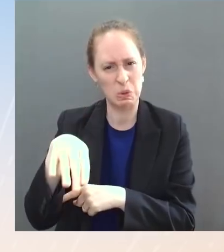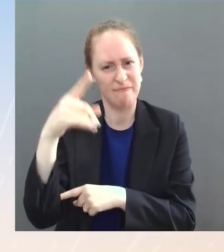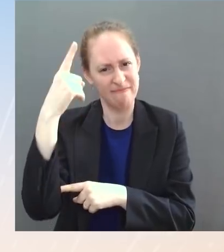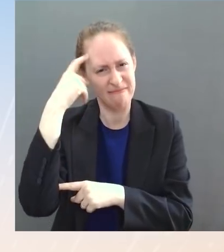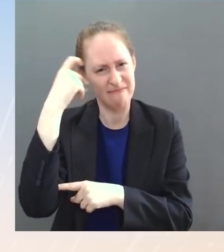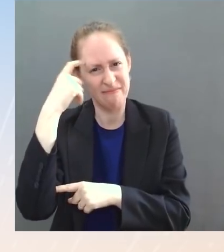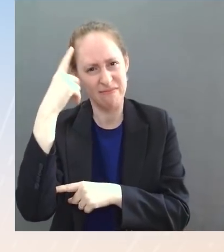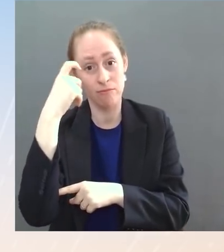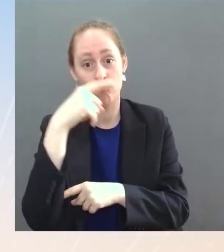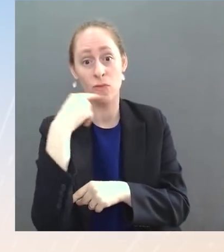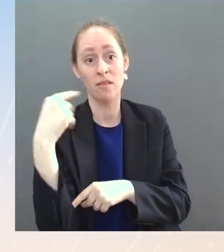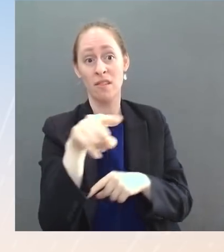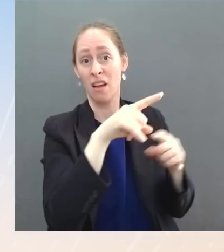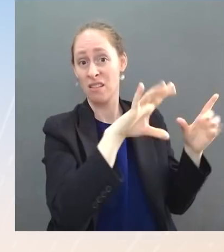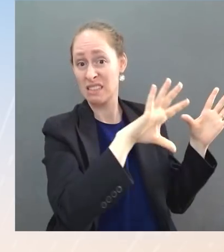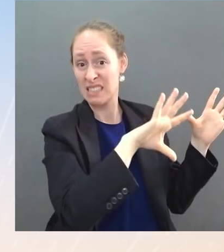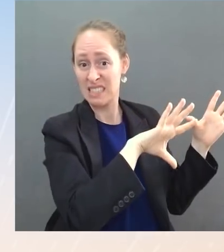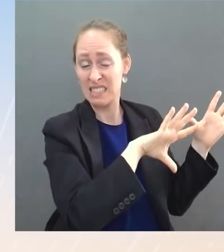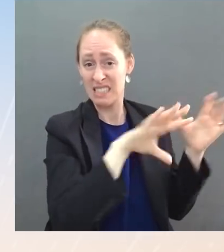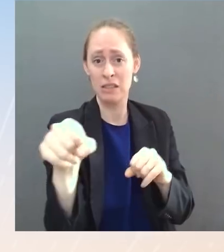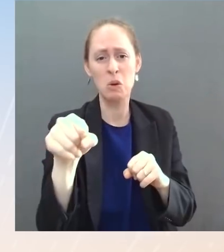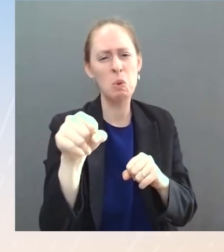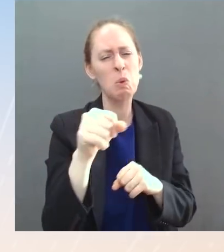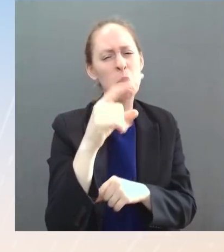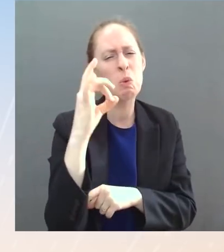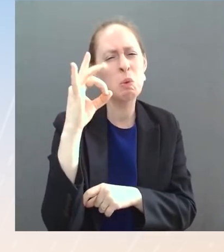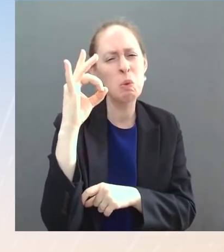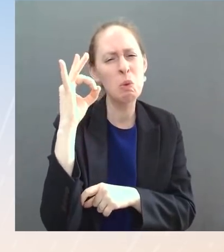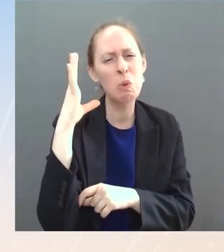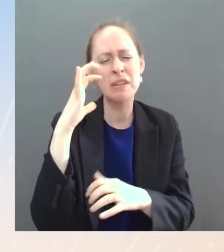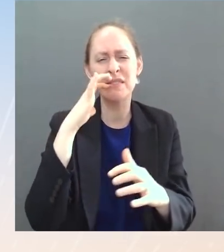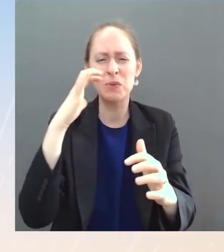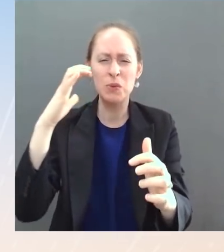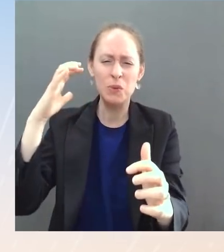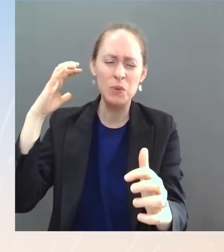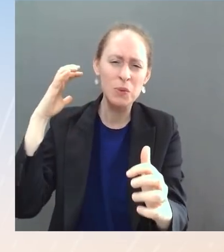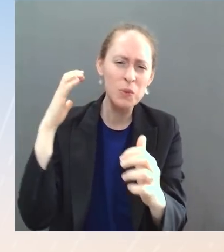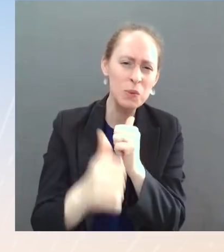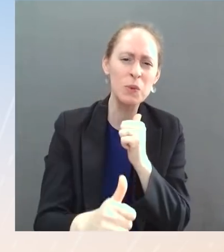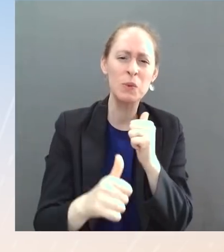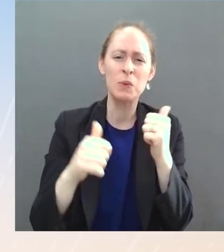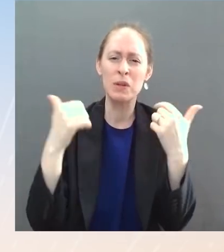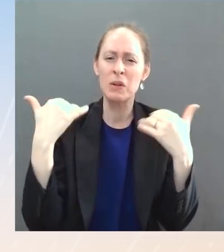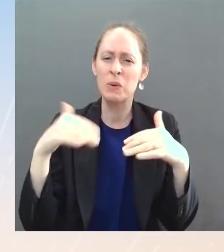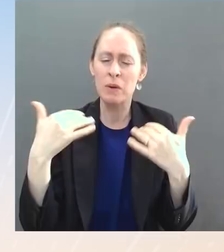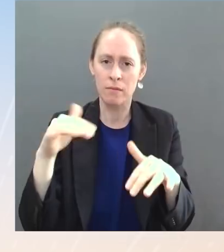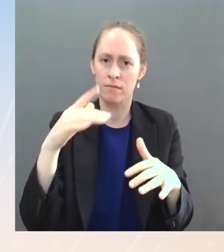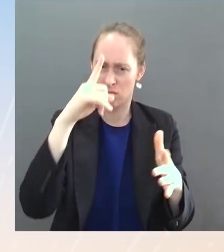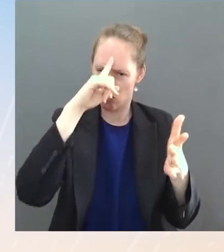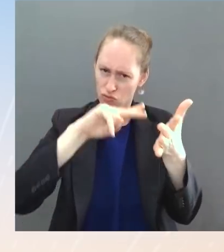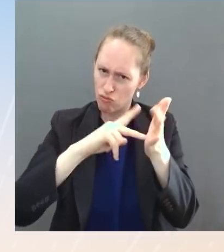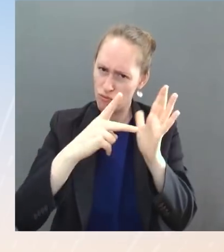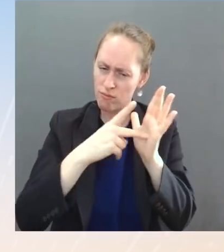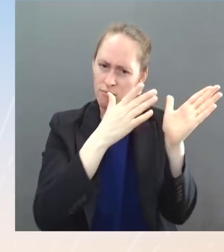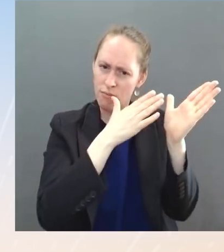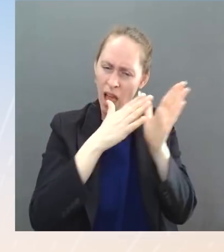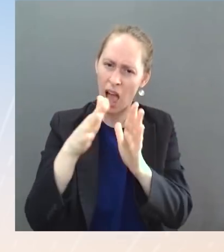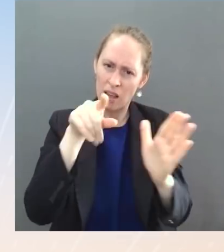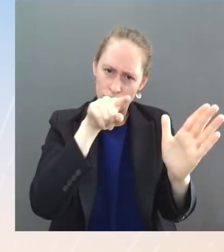against civilians, included it tar- including targeted killings of dissidents and others they deemed a threat to their occupation.